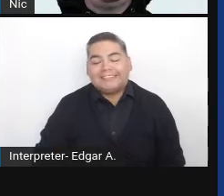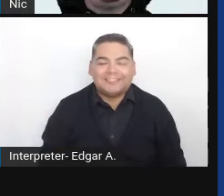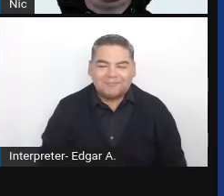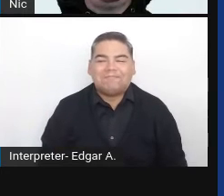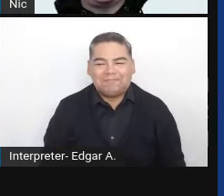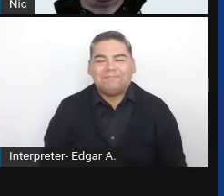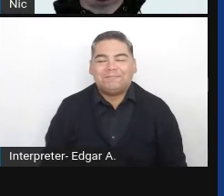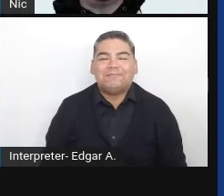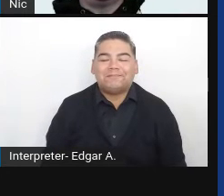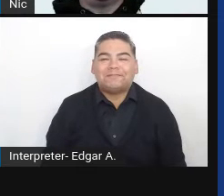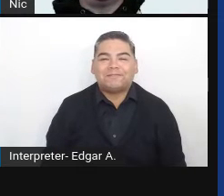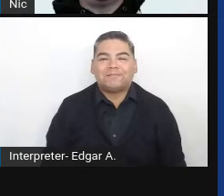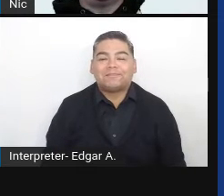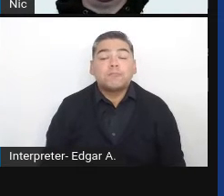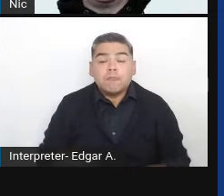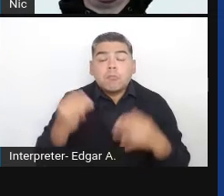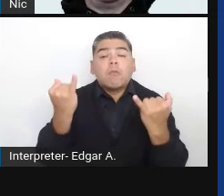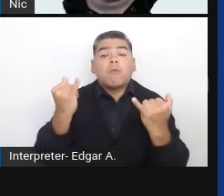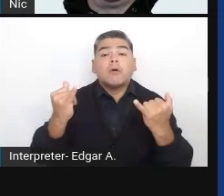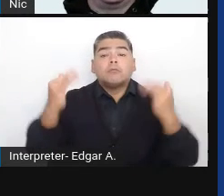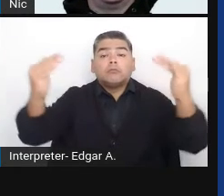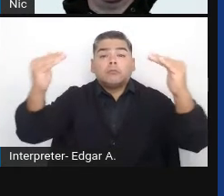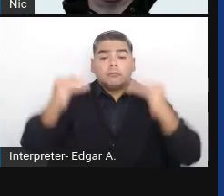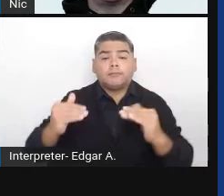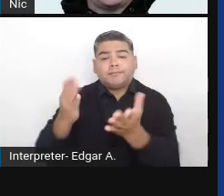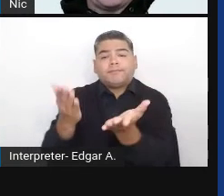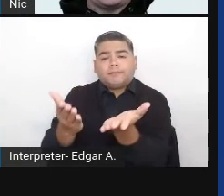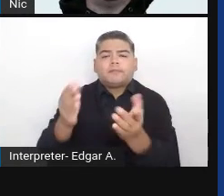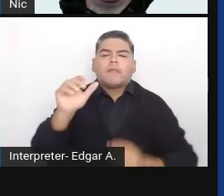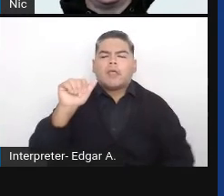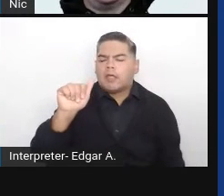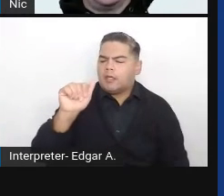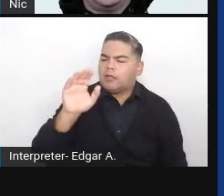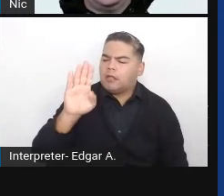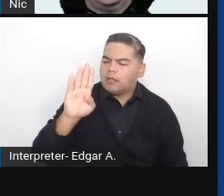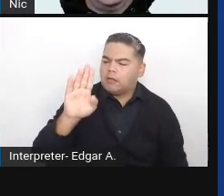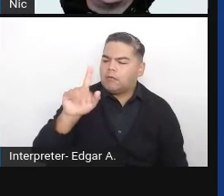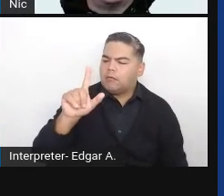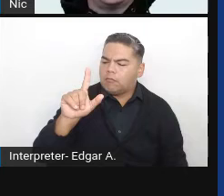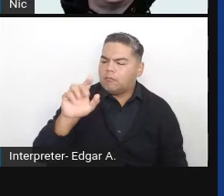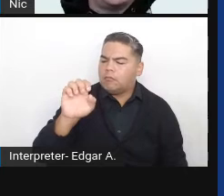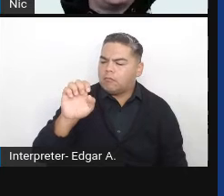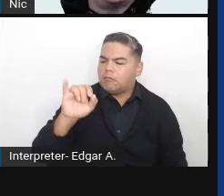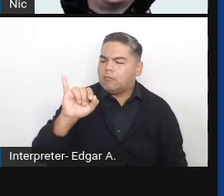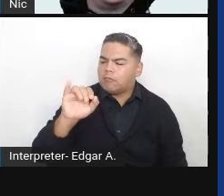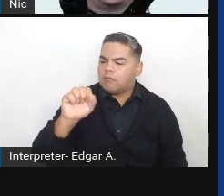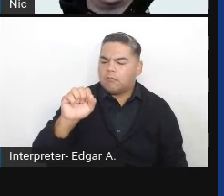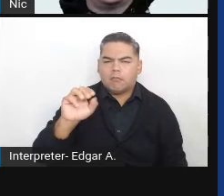It's a good time to bring up ableism. What's ableism? It's something you may have heard about.